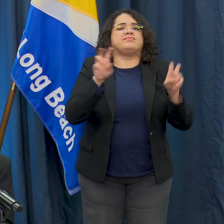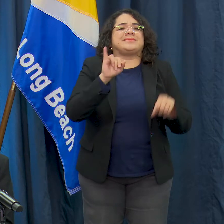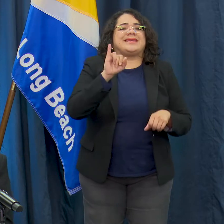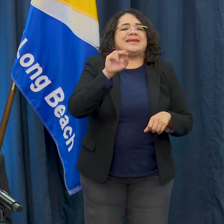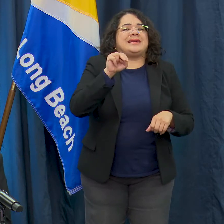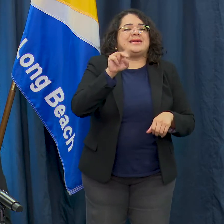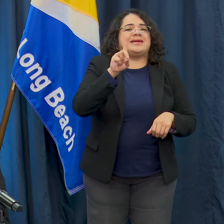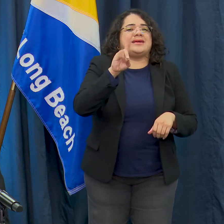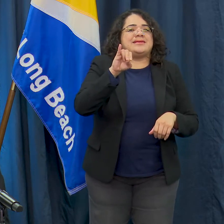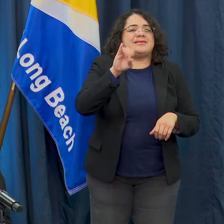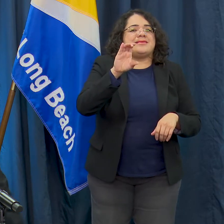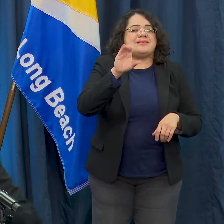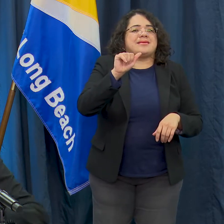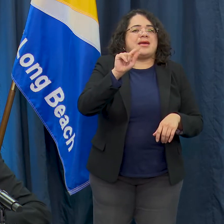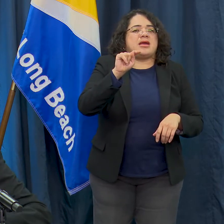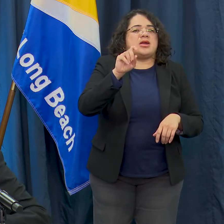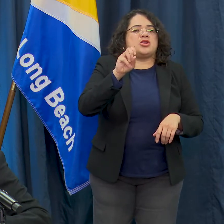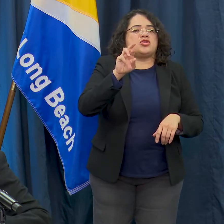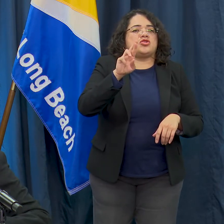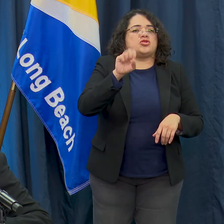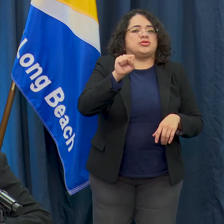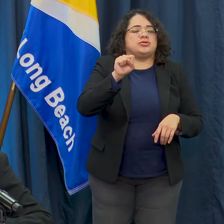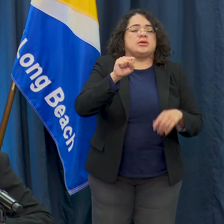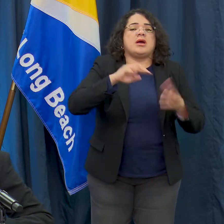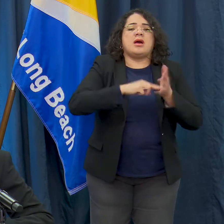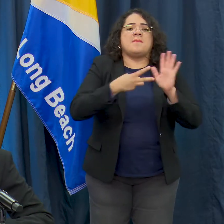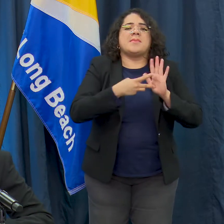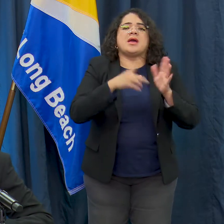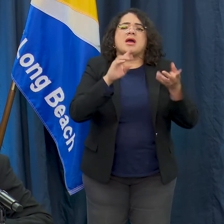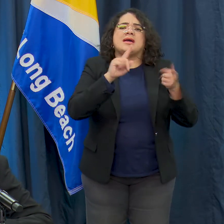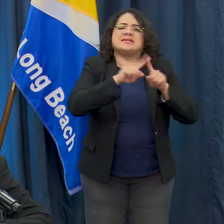data to ensure that there isn't a trend or a spike upwards and so we'll be